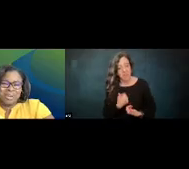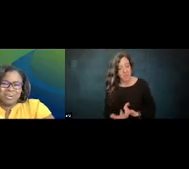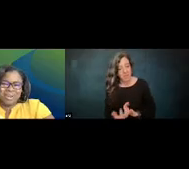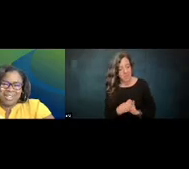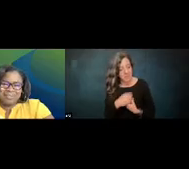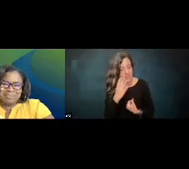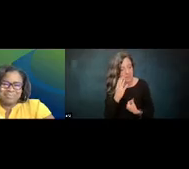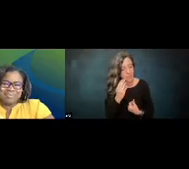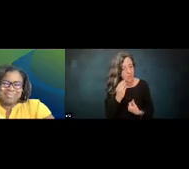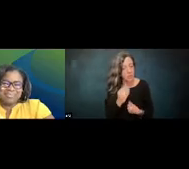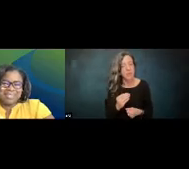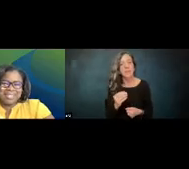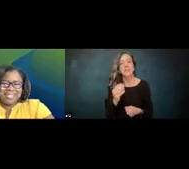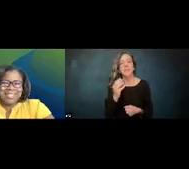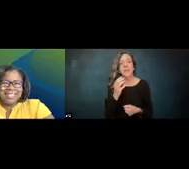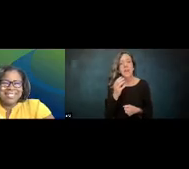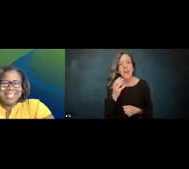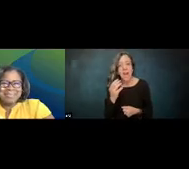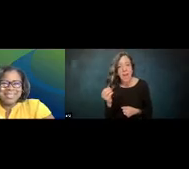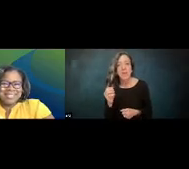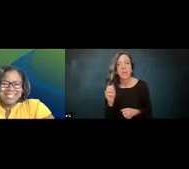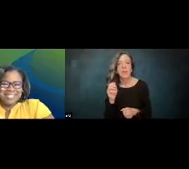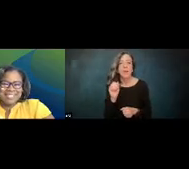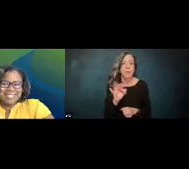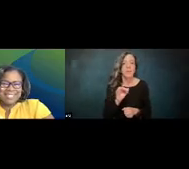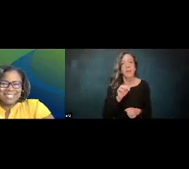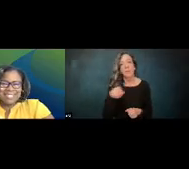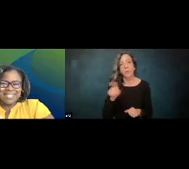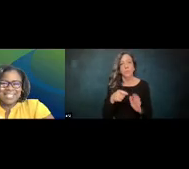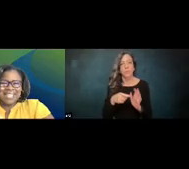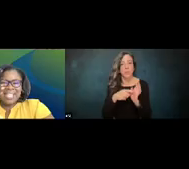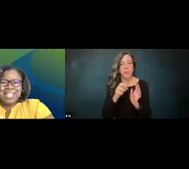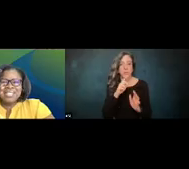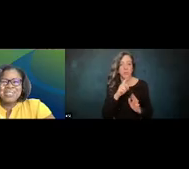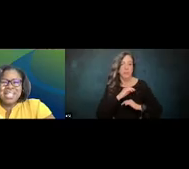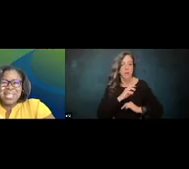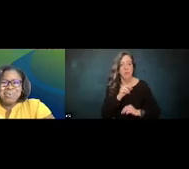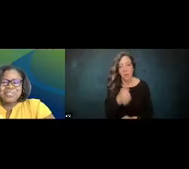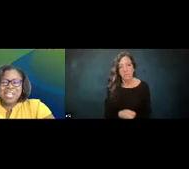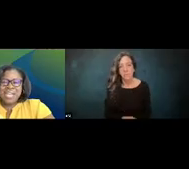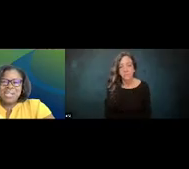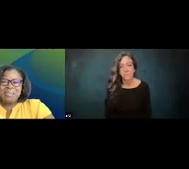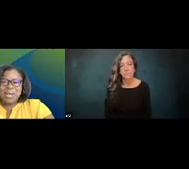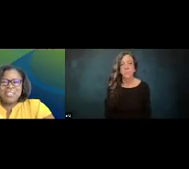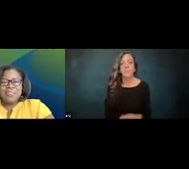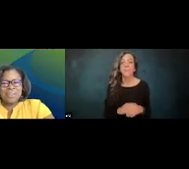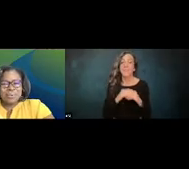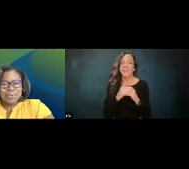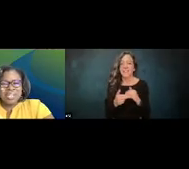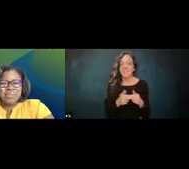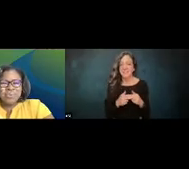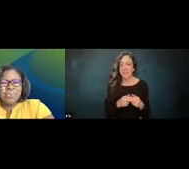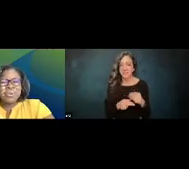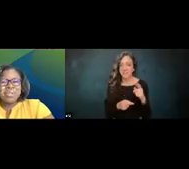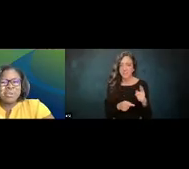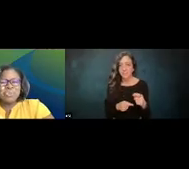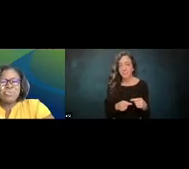were met or not. Next slide, please. So now that we've chatted about the federal level, we're going